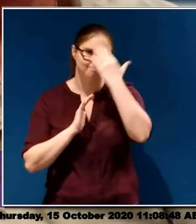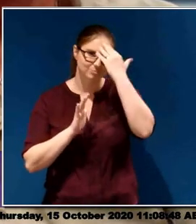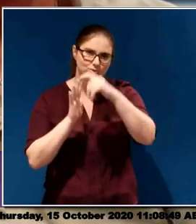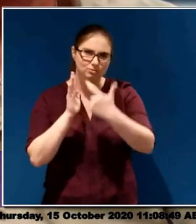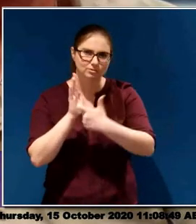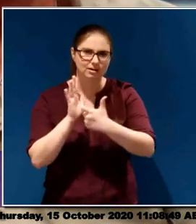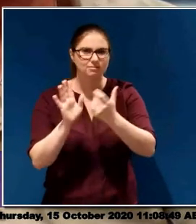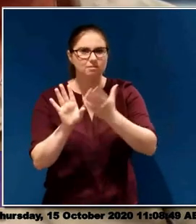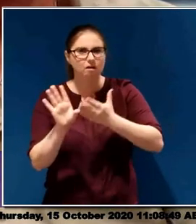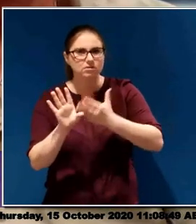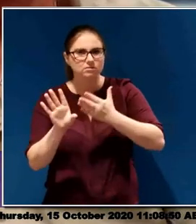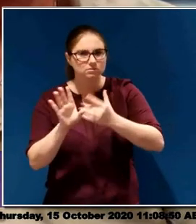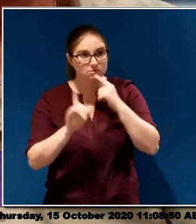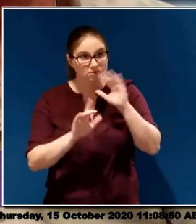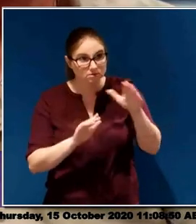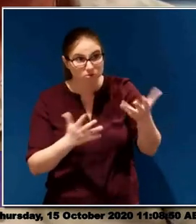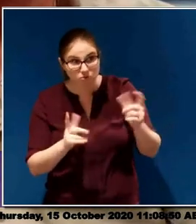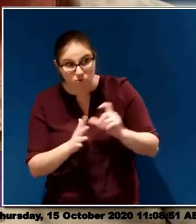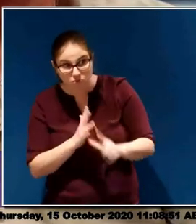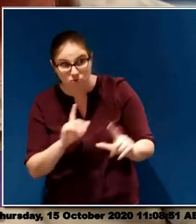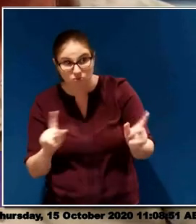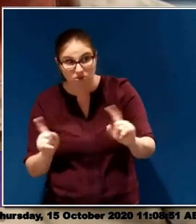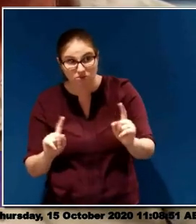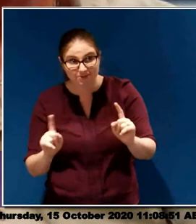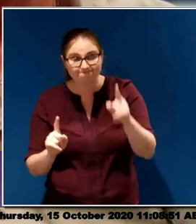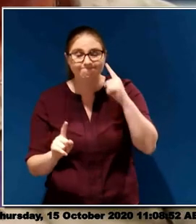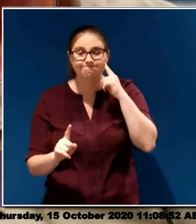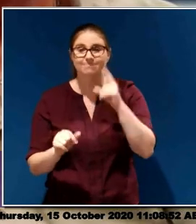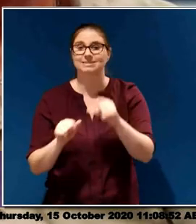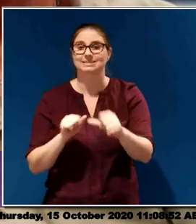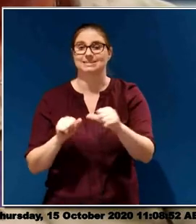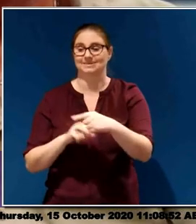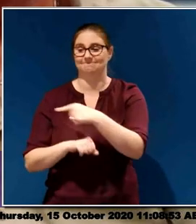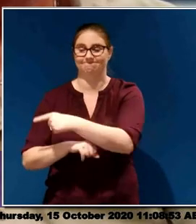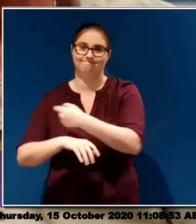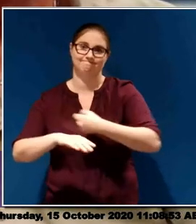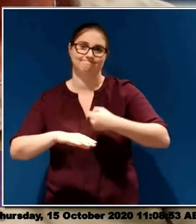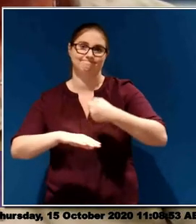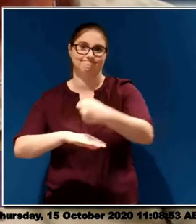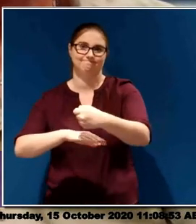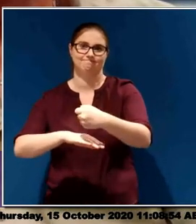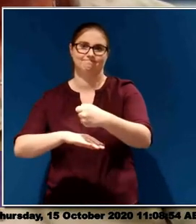And that's when they recommended that Jack be put into an adolescent mental health unit.